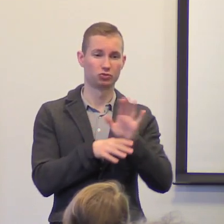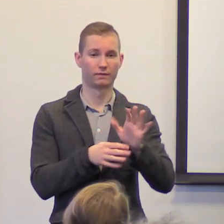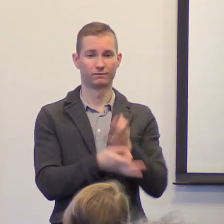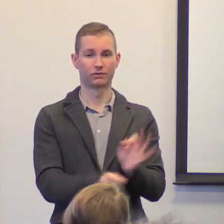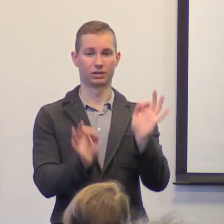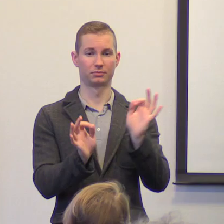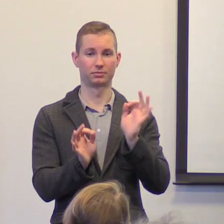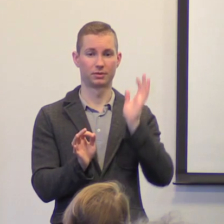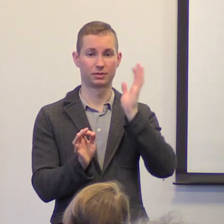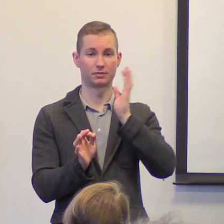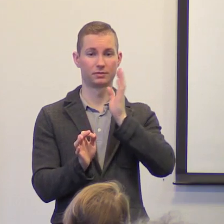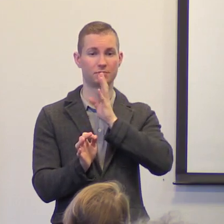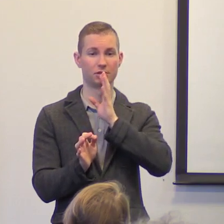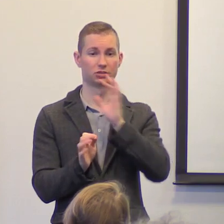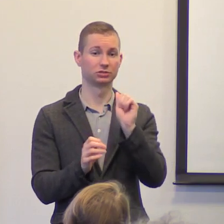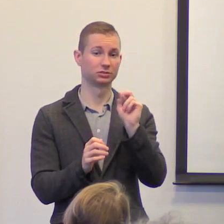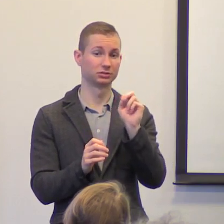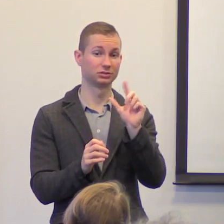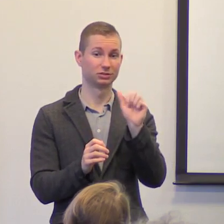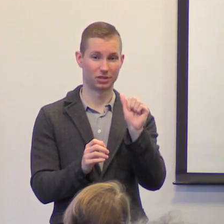Angelo Herndon, a very interesting man.